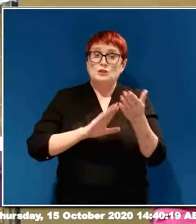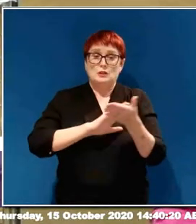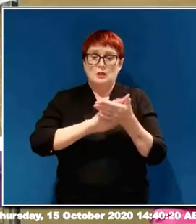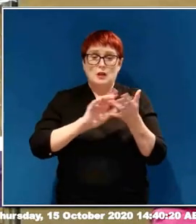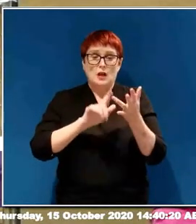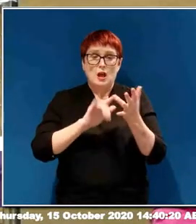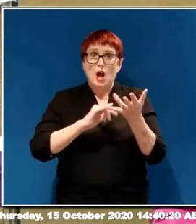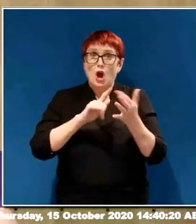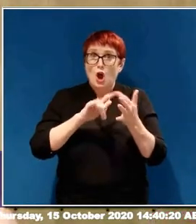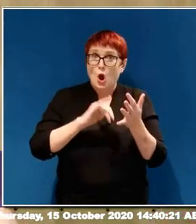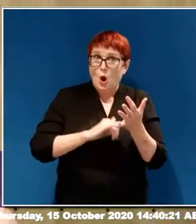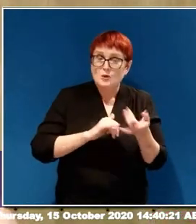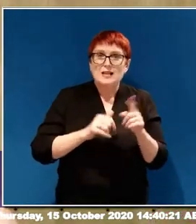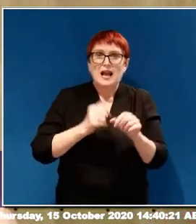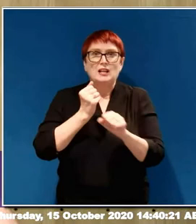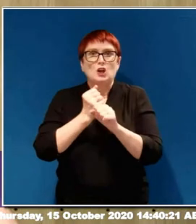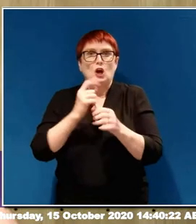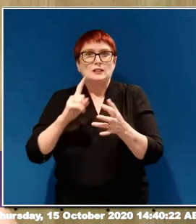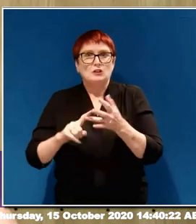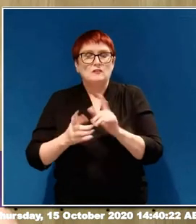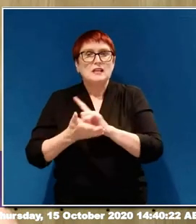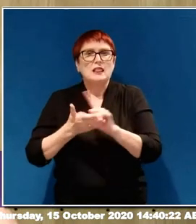Yes. OK.